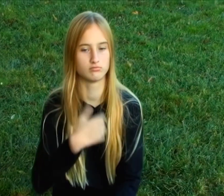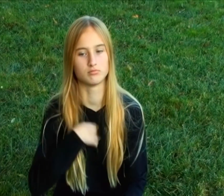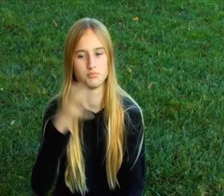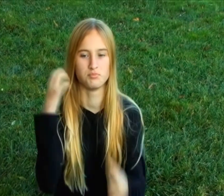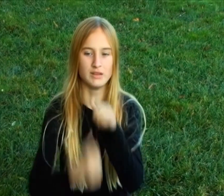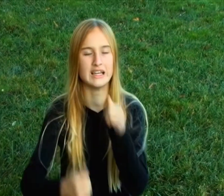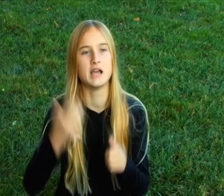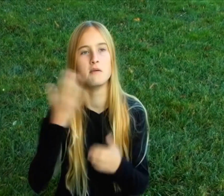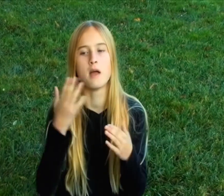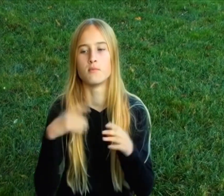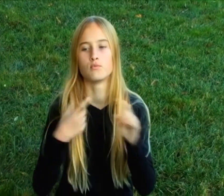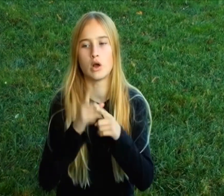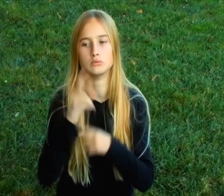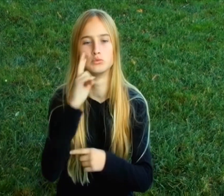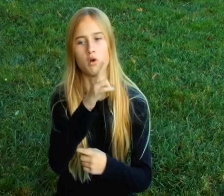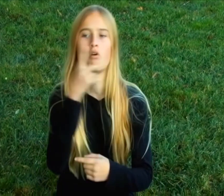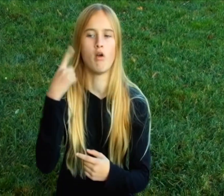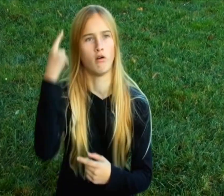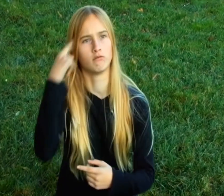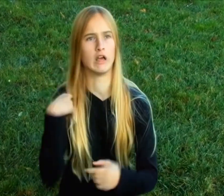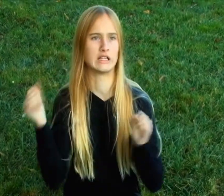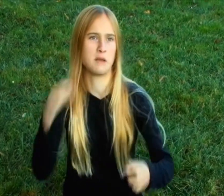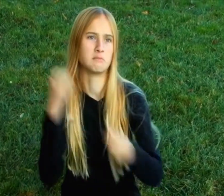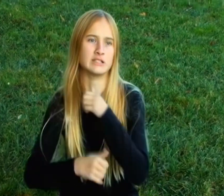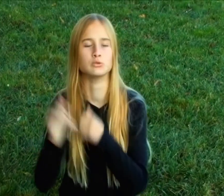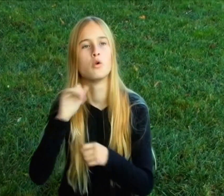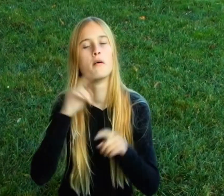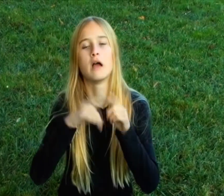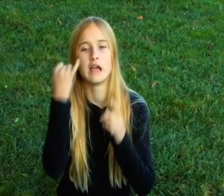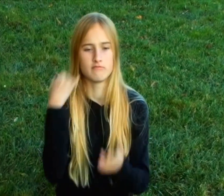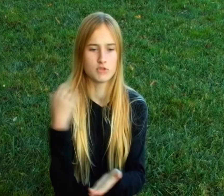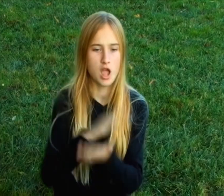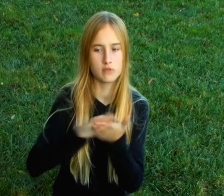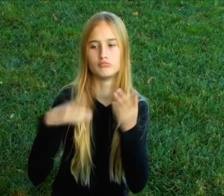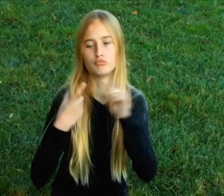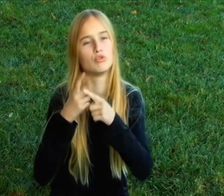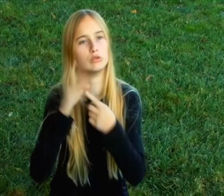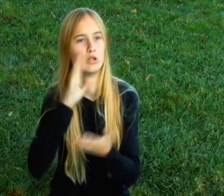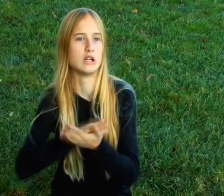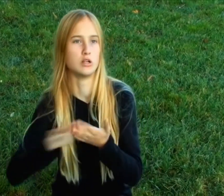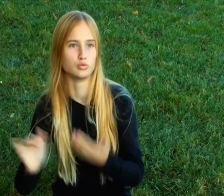THEN PEOPLE AROUND ME MIGHT THINK THEY CAN BE MEAN TOO. BUT IF I'M NICE, THEN MY FRIENDS MIGHT BE NICE TOO.